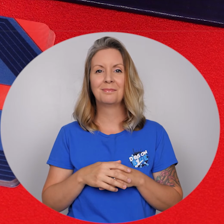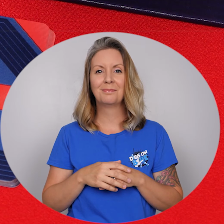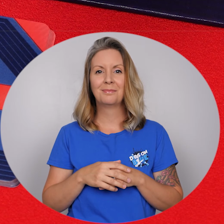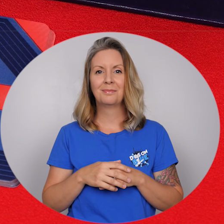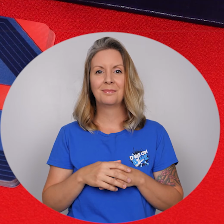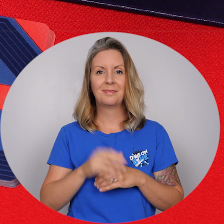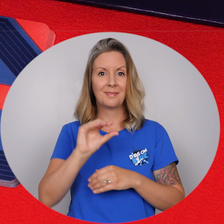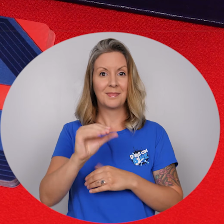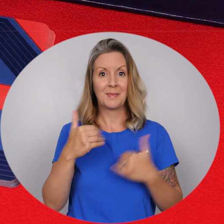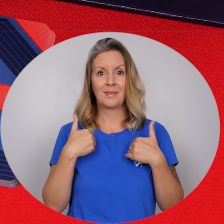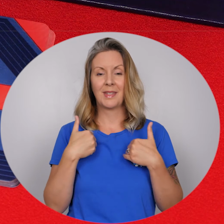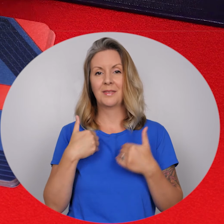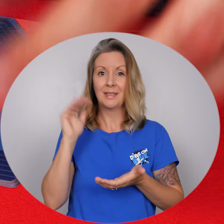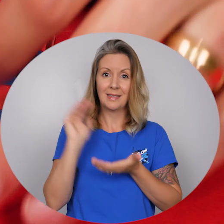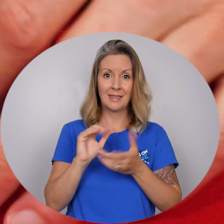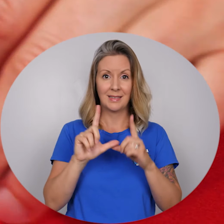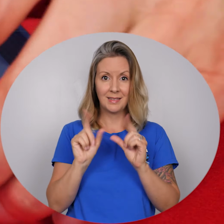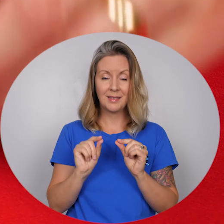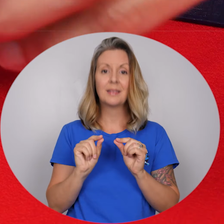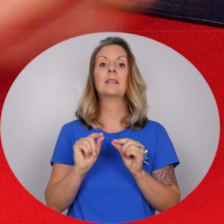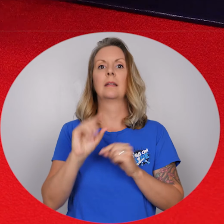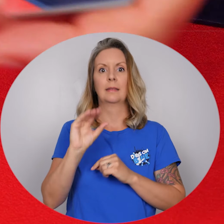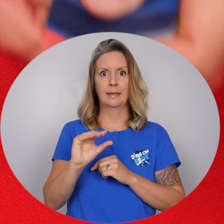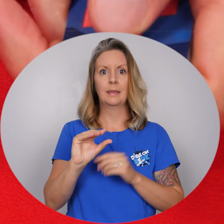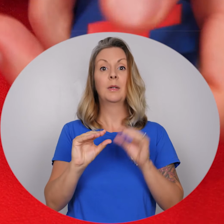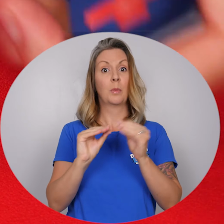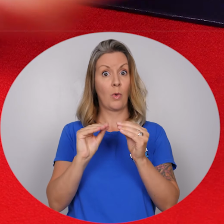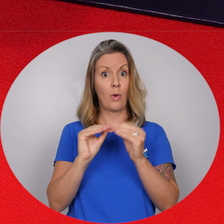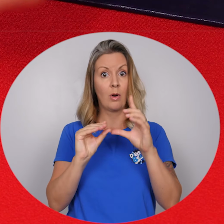shuffled, hopefully better than I’m quickly doing here, you’ll stack the piles on top